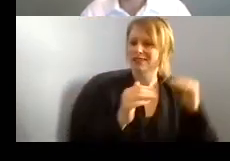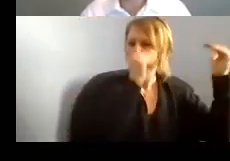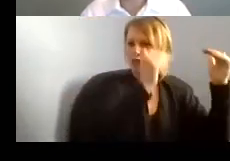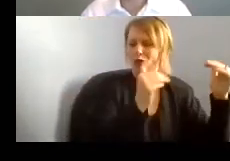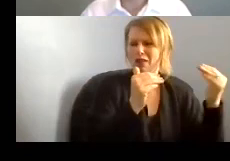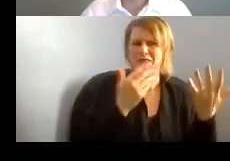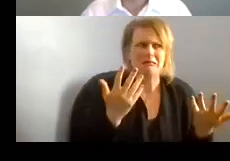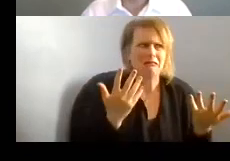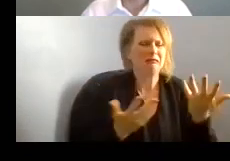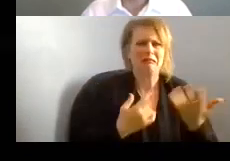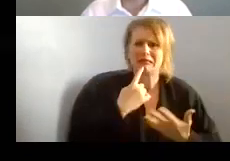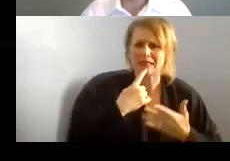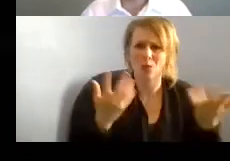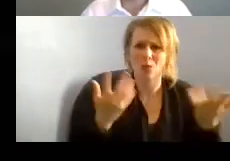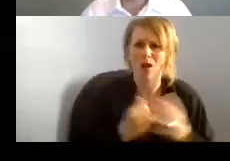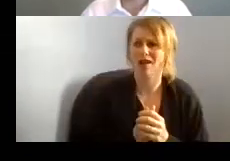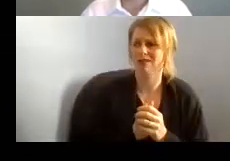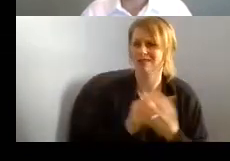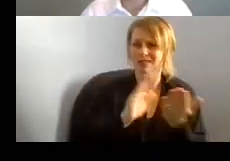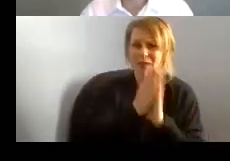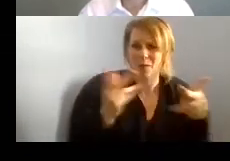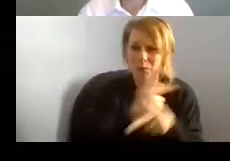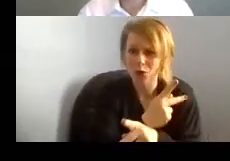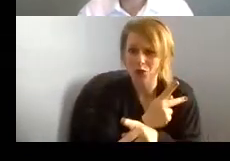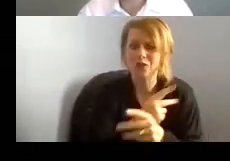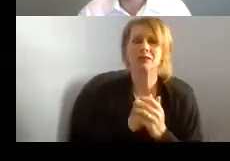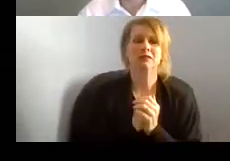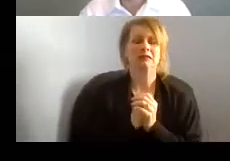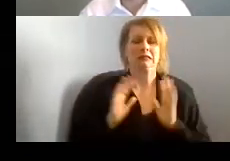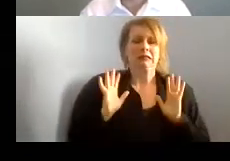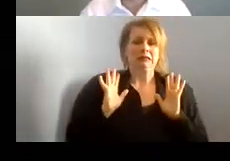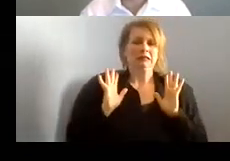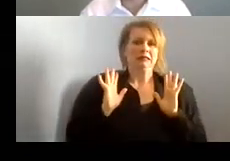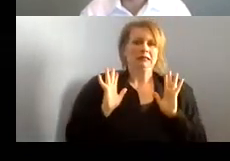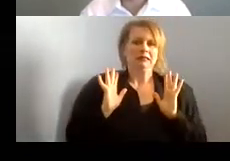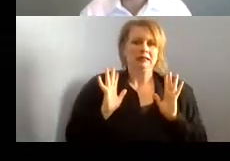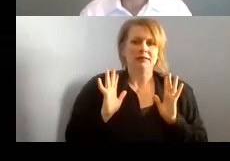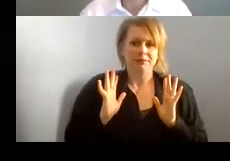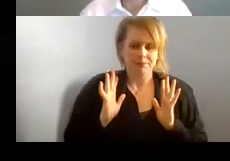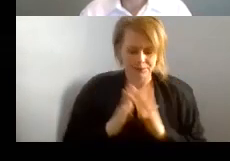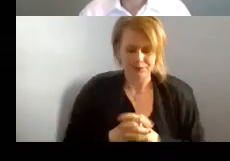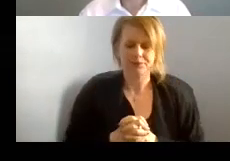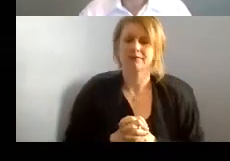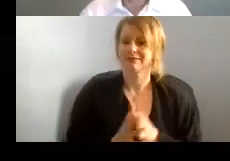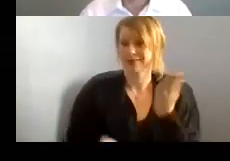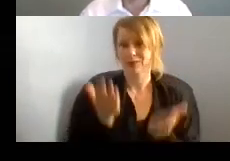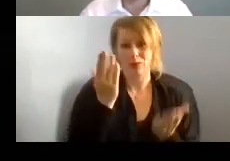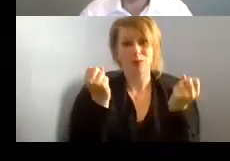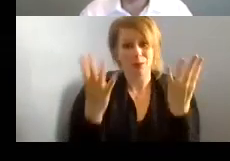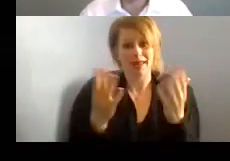And they’re just afraid that they’re going to make things worse by saying the wrong thing. So let me start now by talking